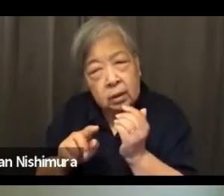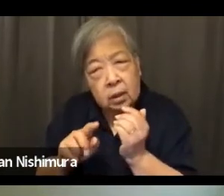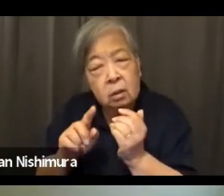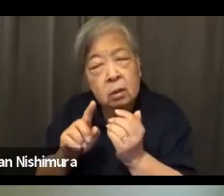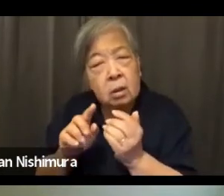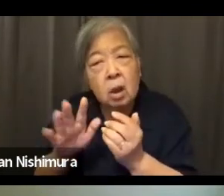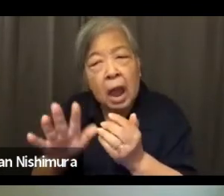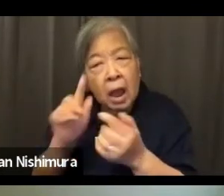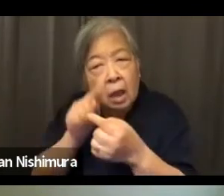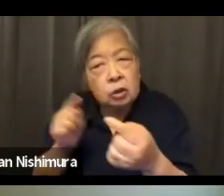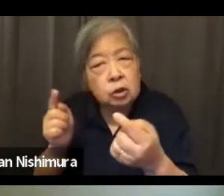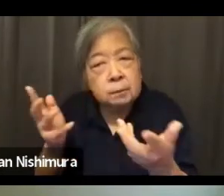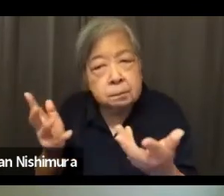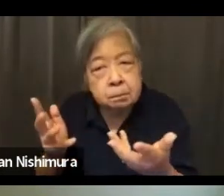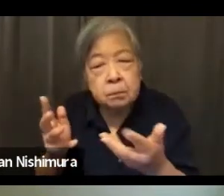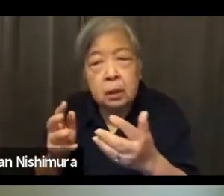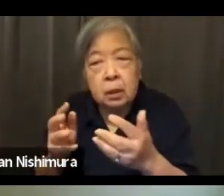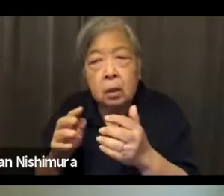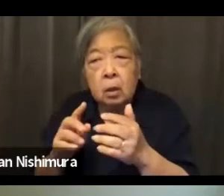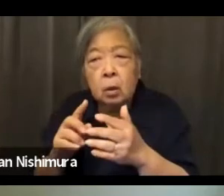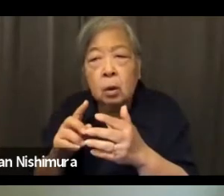What are the severity of your reactions?